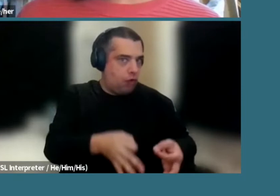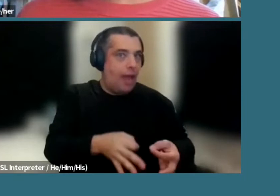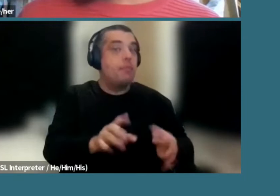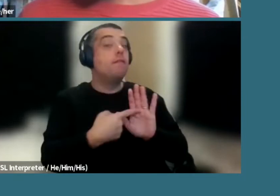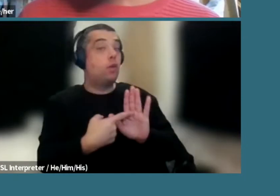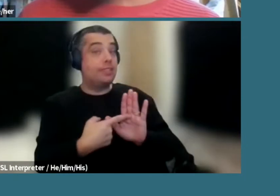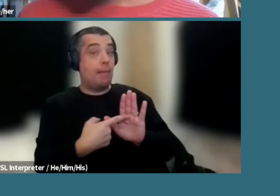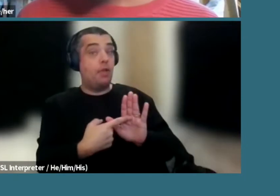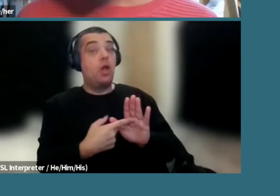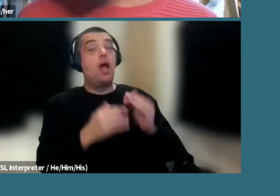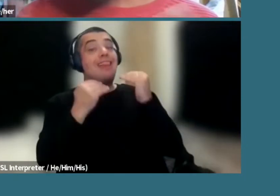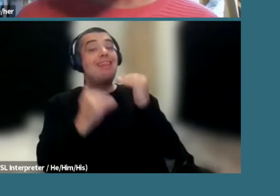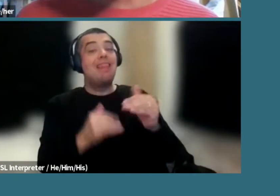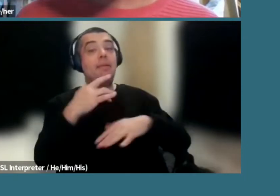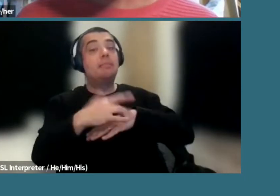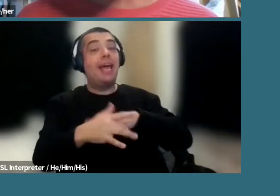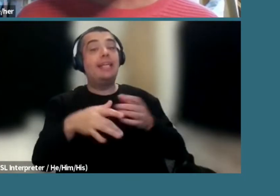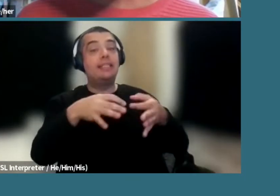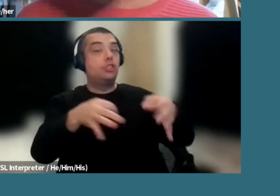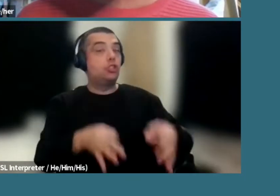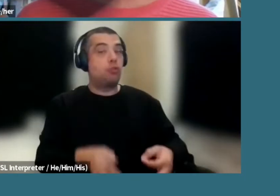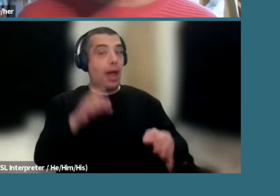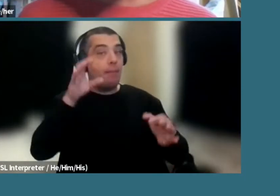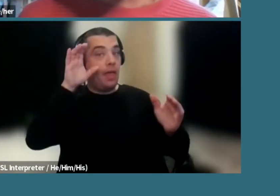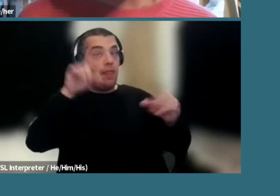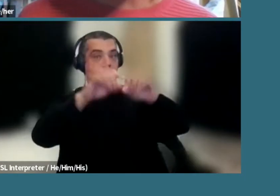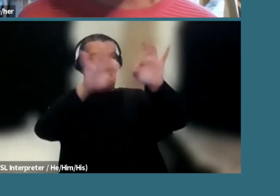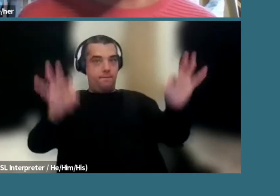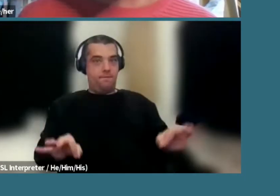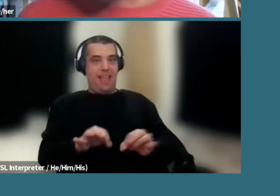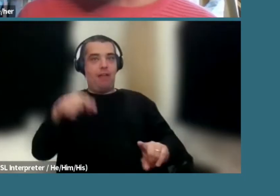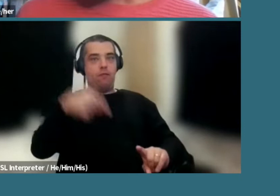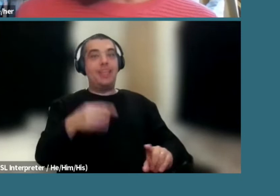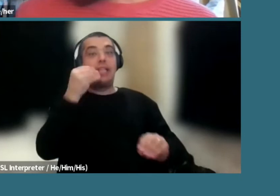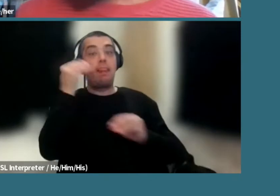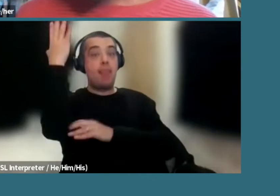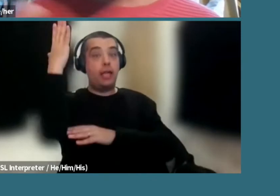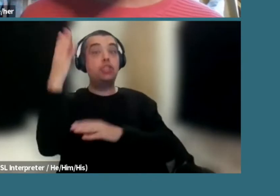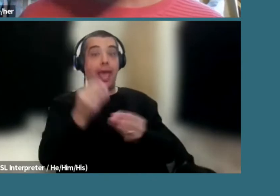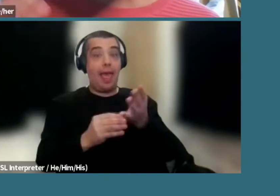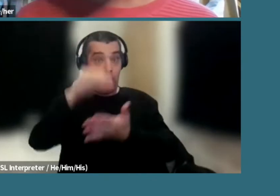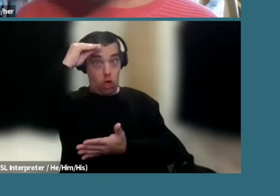there was limited space to describe the flyer for this Lunch and Learn, right? So instead of like this longer